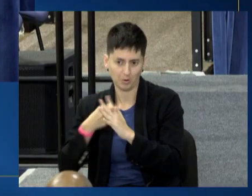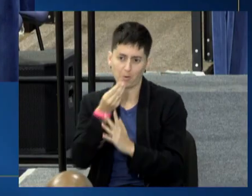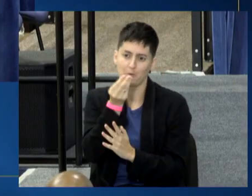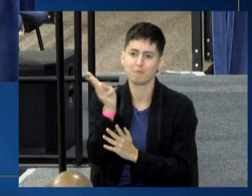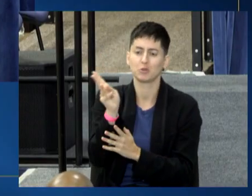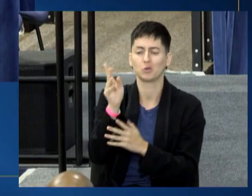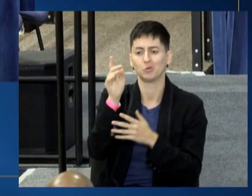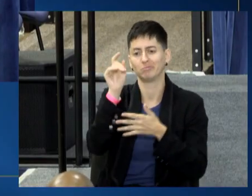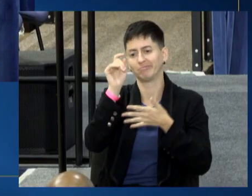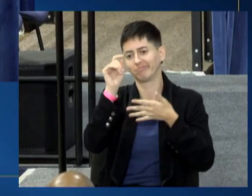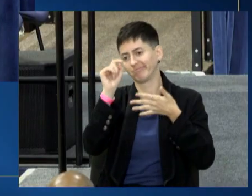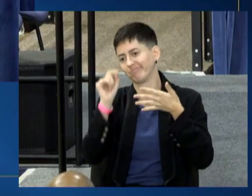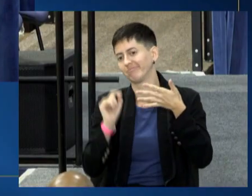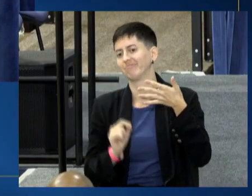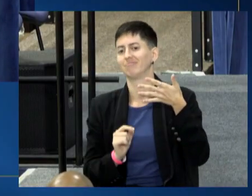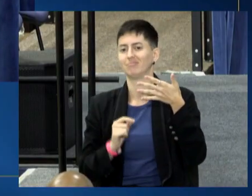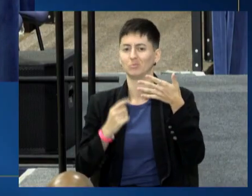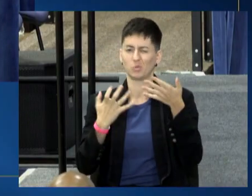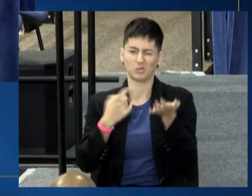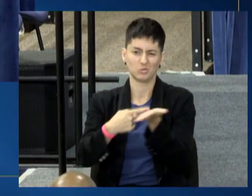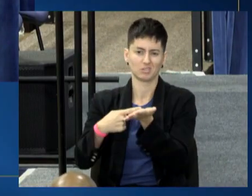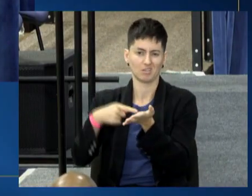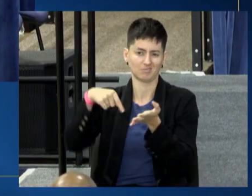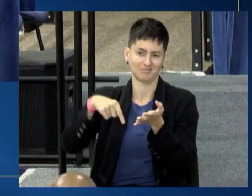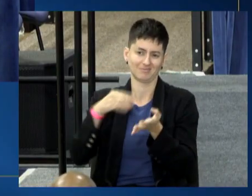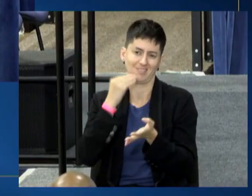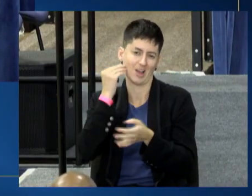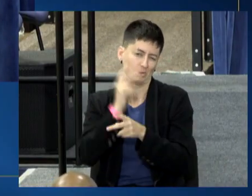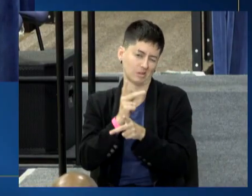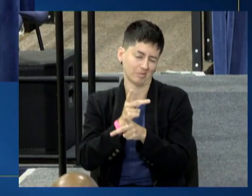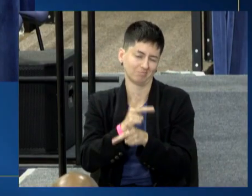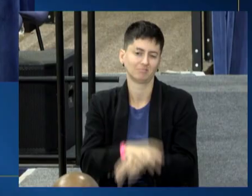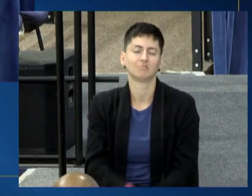Number one, for those of you who are here in person, if you need to use the restroom at